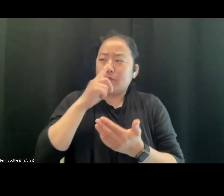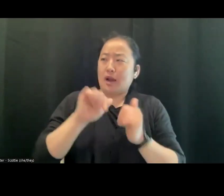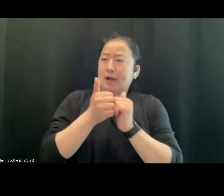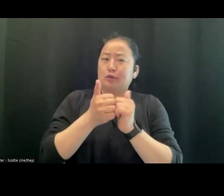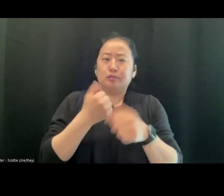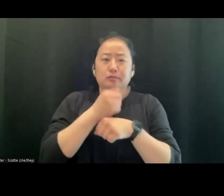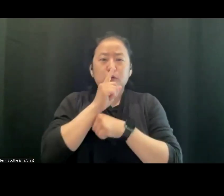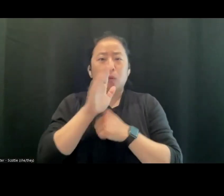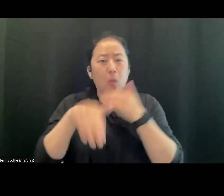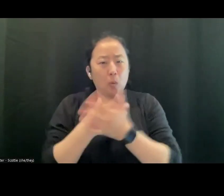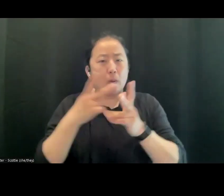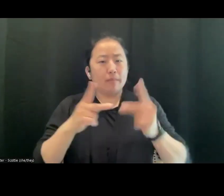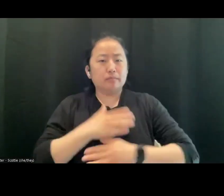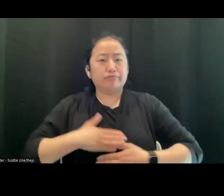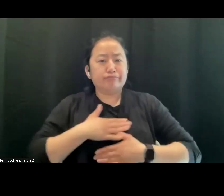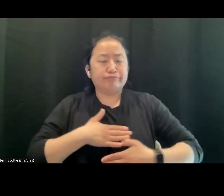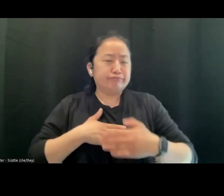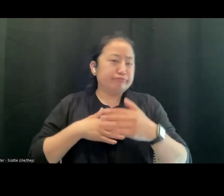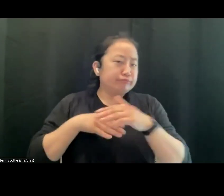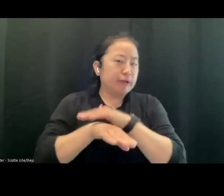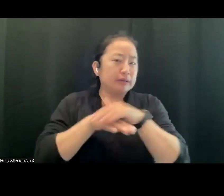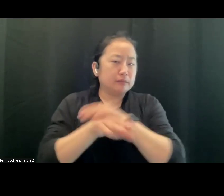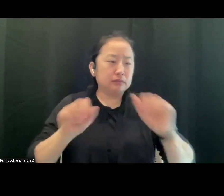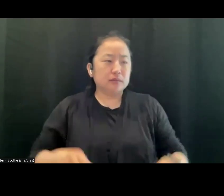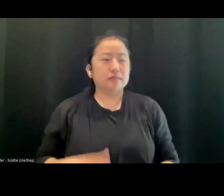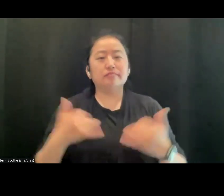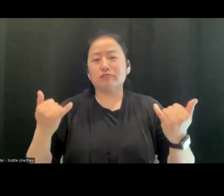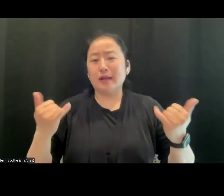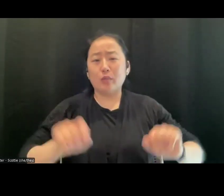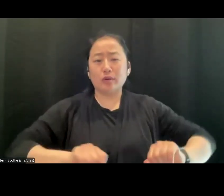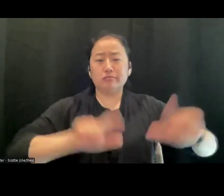So that being said, I'm just going to pull up our PowerPoint really quickly.